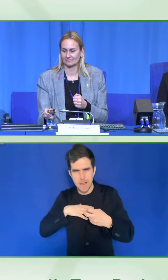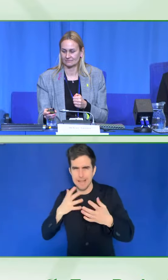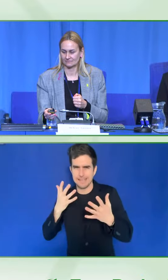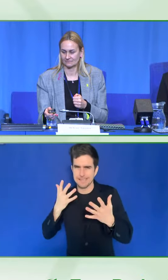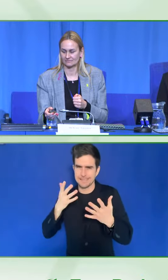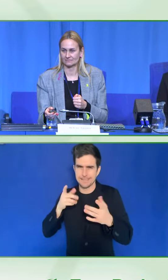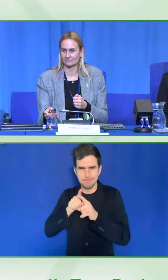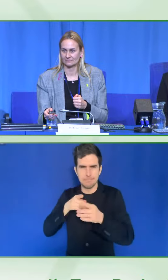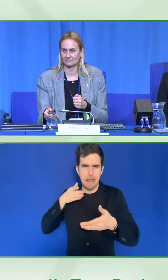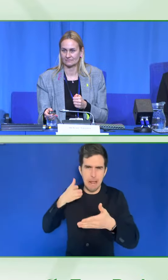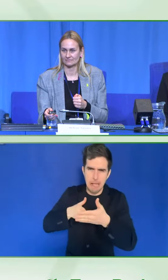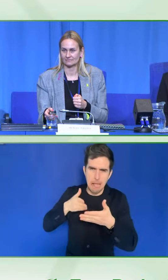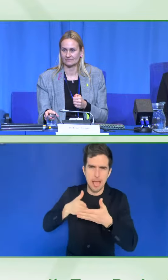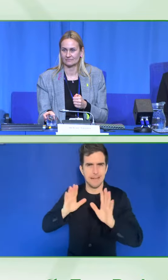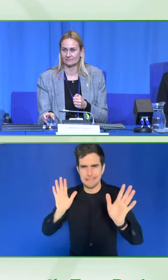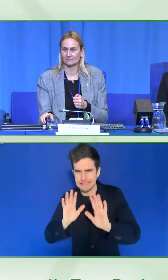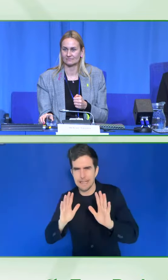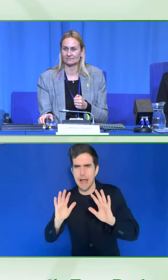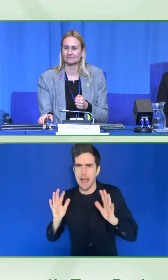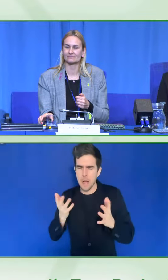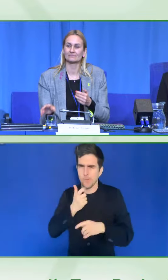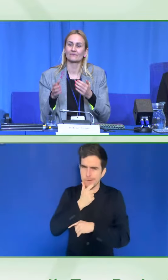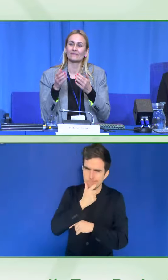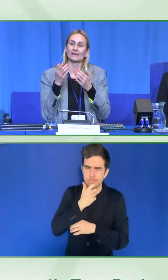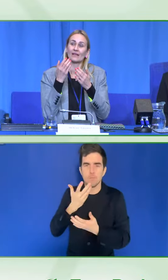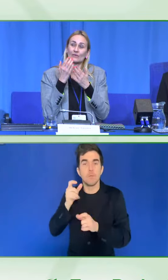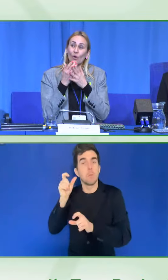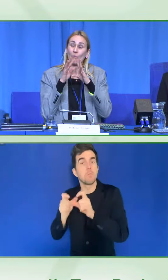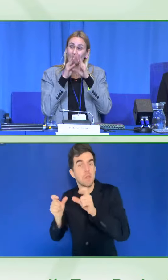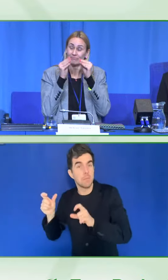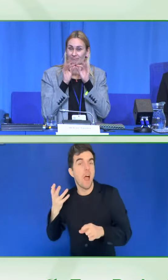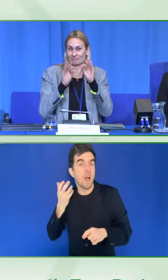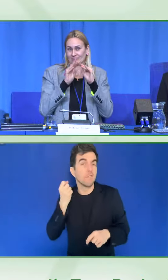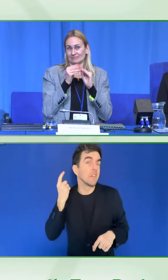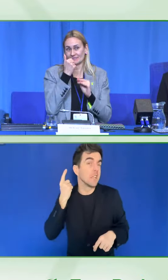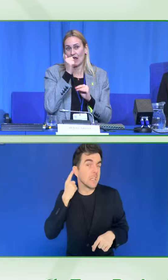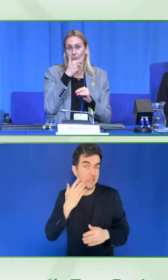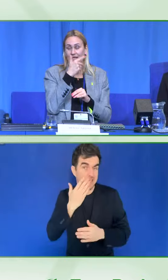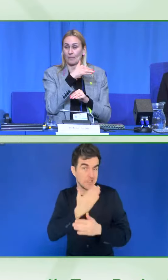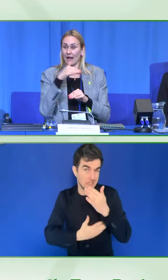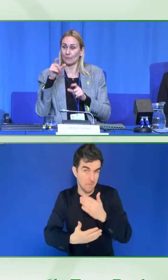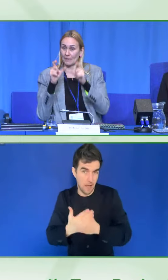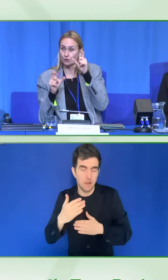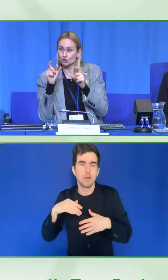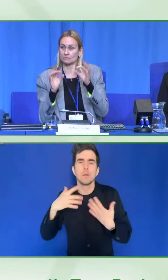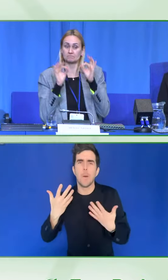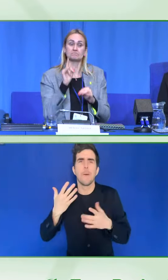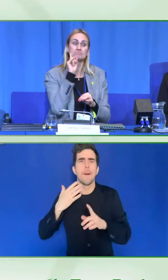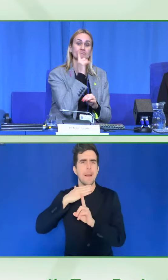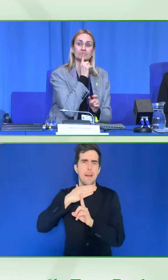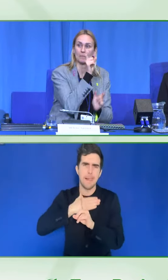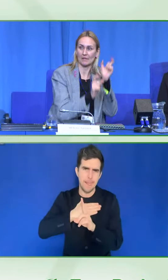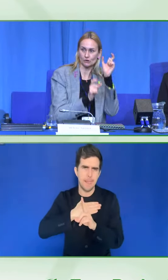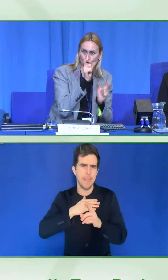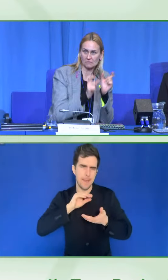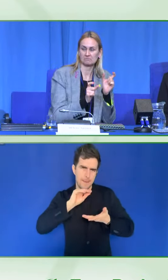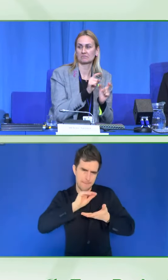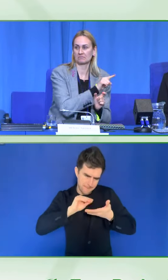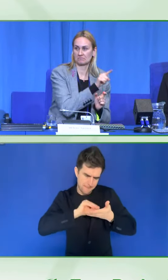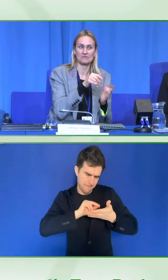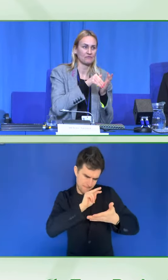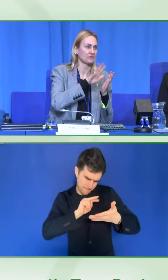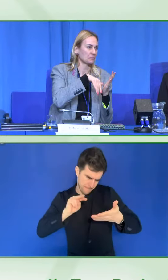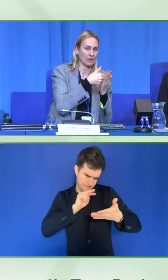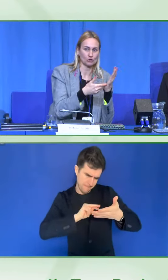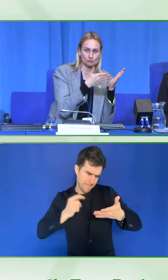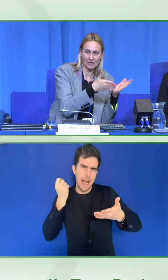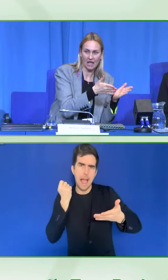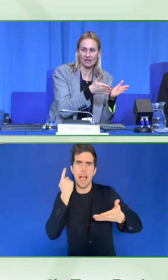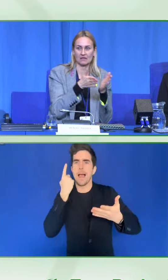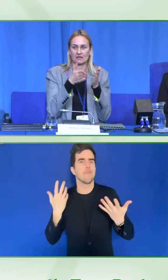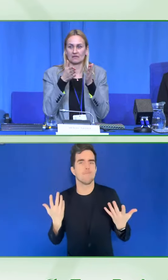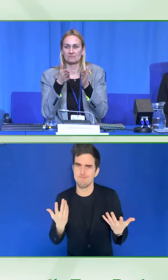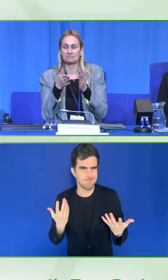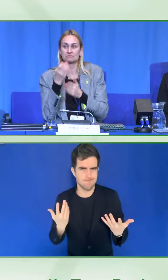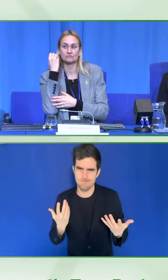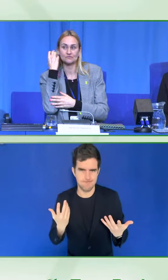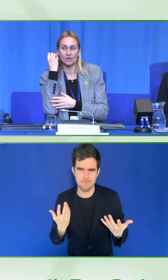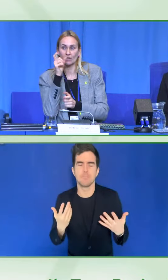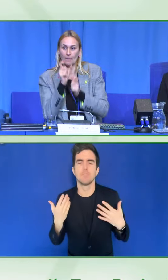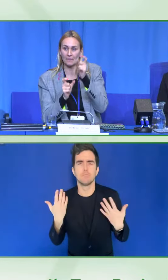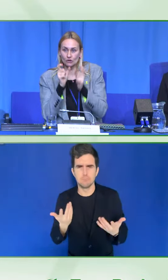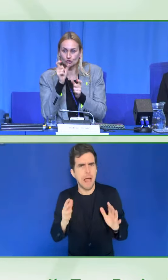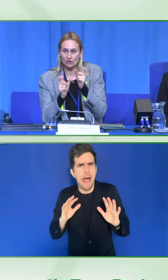If you have questions, Masahiko will be able to explain them in more detail.